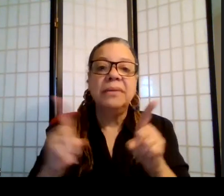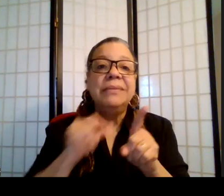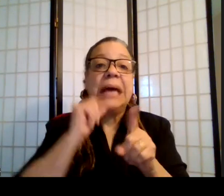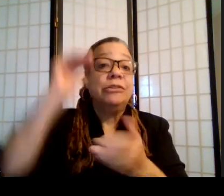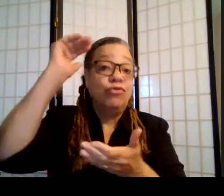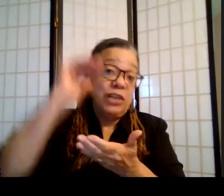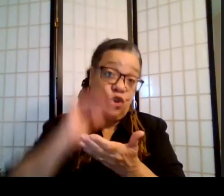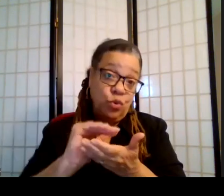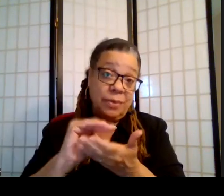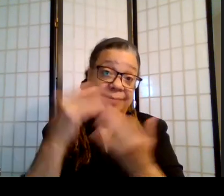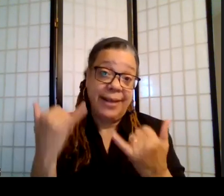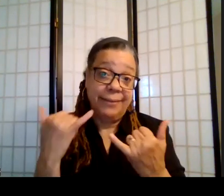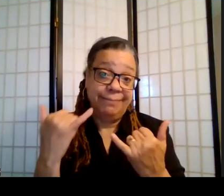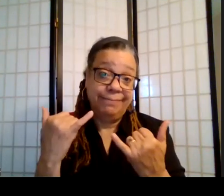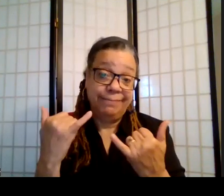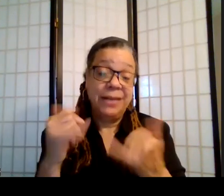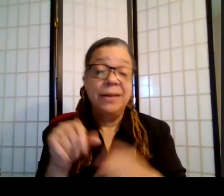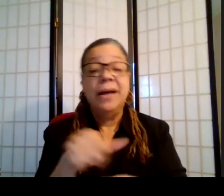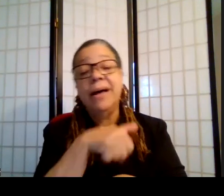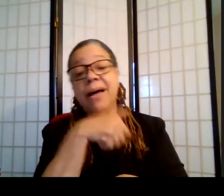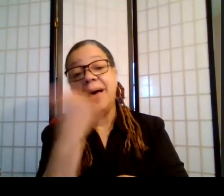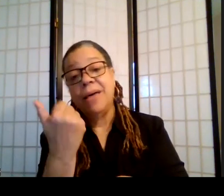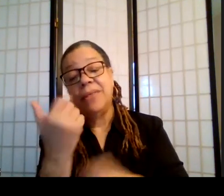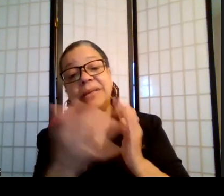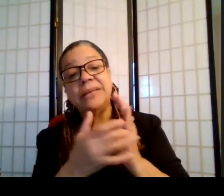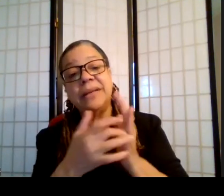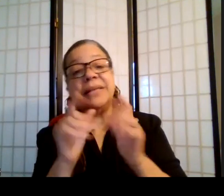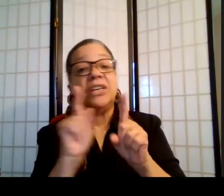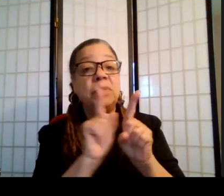So, now there are some other techniques, such as monitoring, uh,